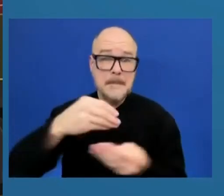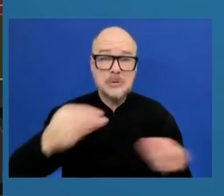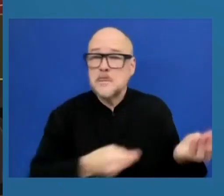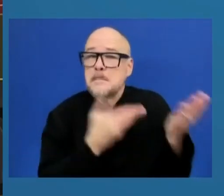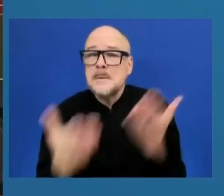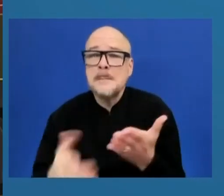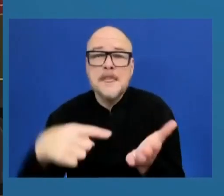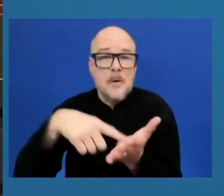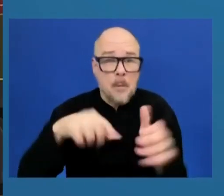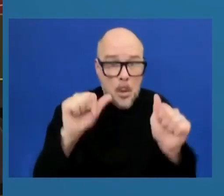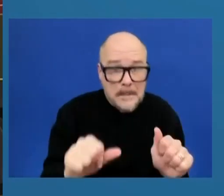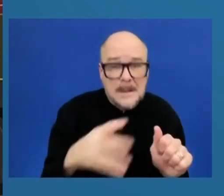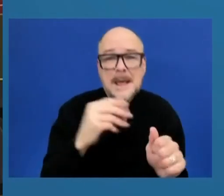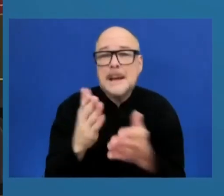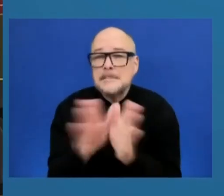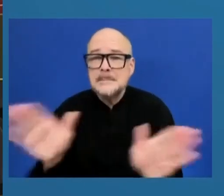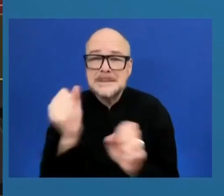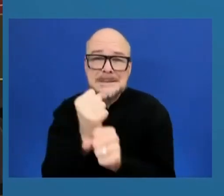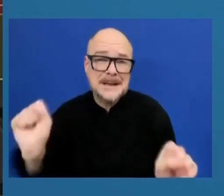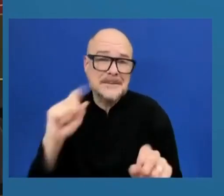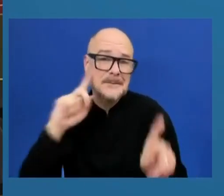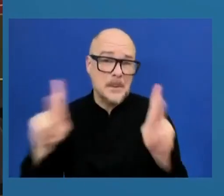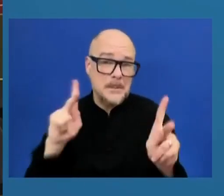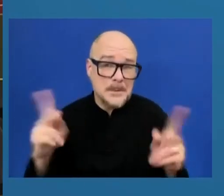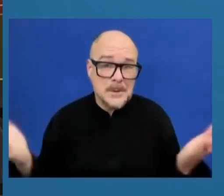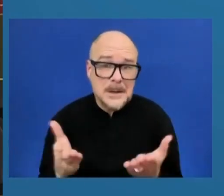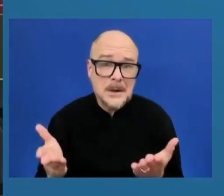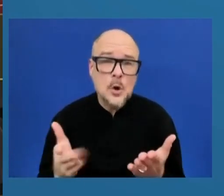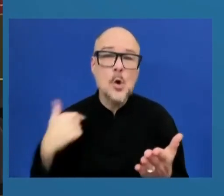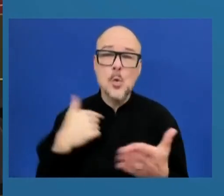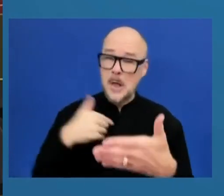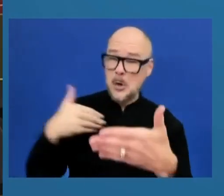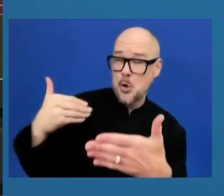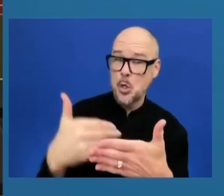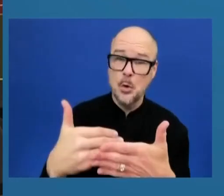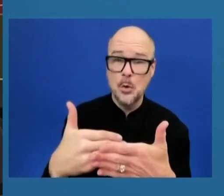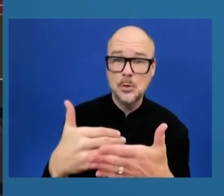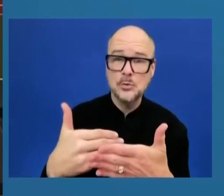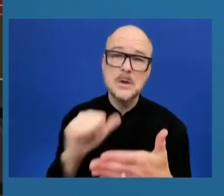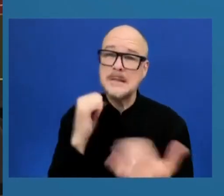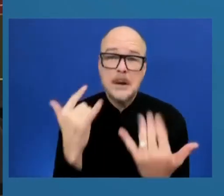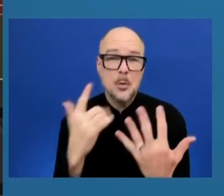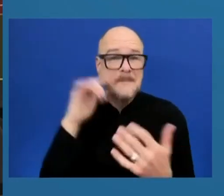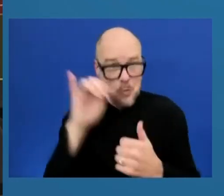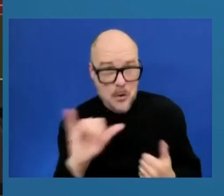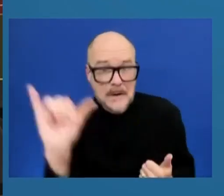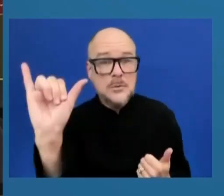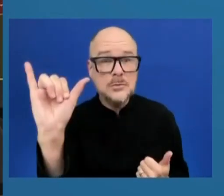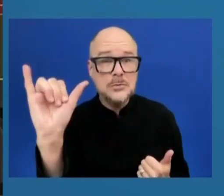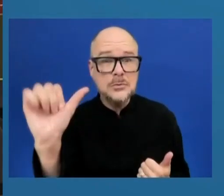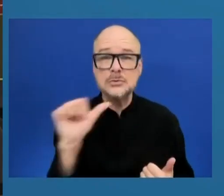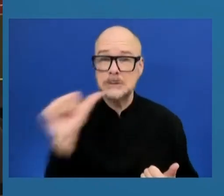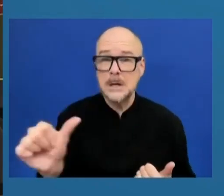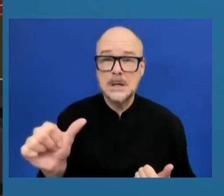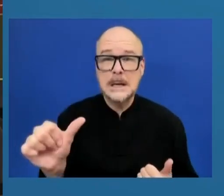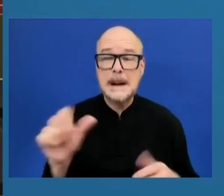public safety for New Yorkers. We're getting close, you don't have to wait forever, but. Summers are nice here too.